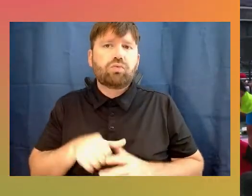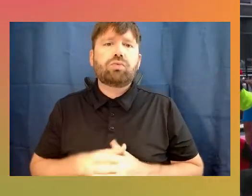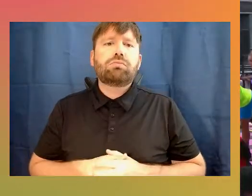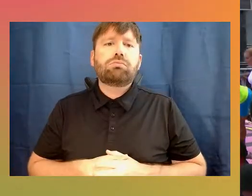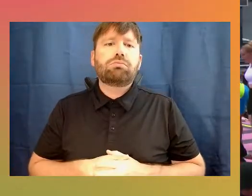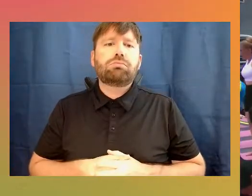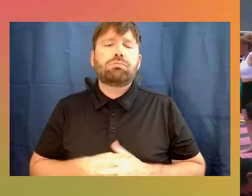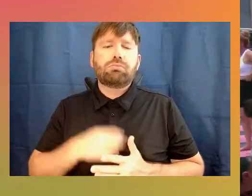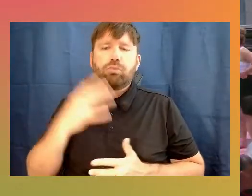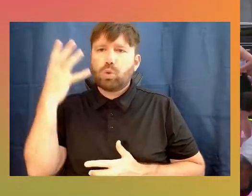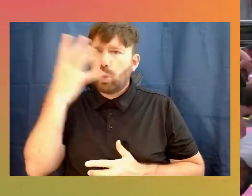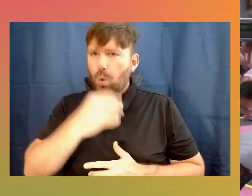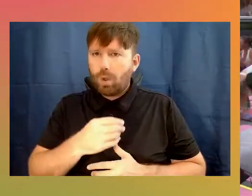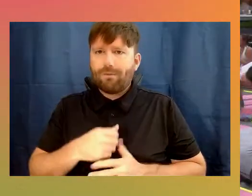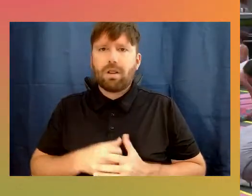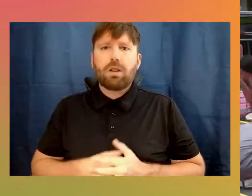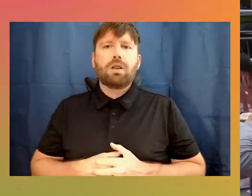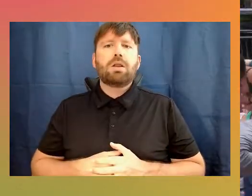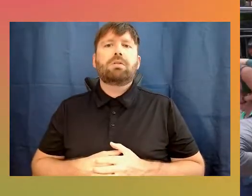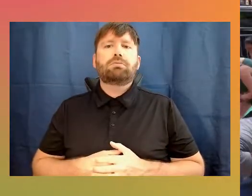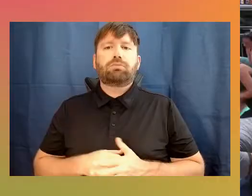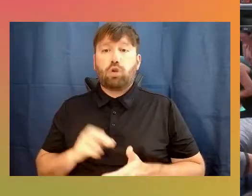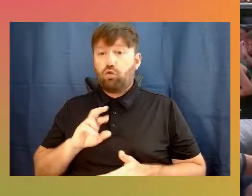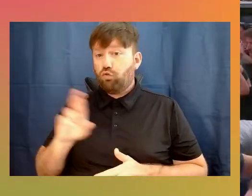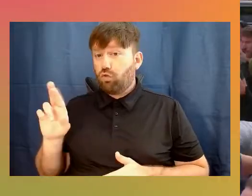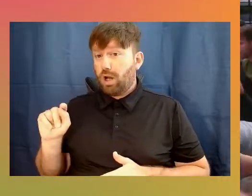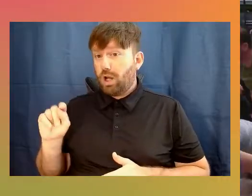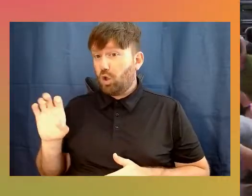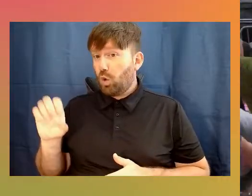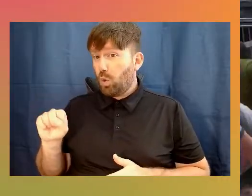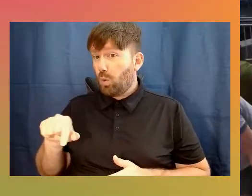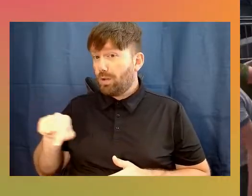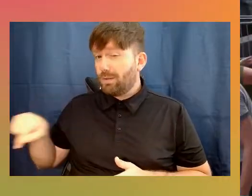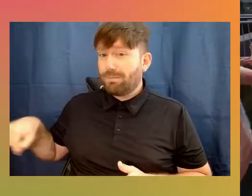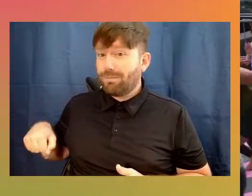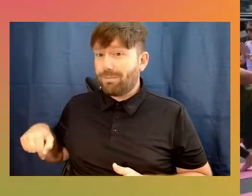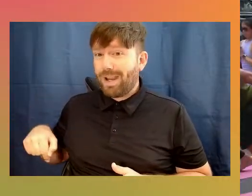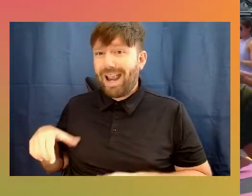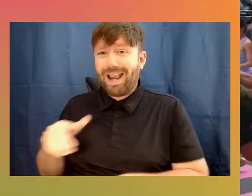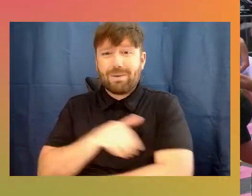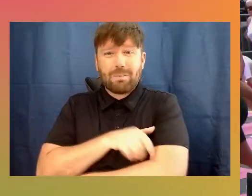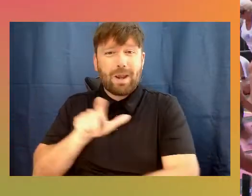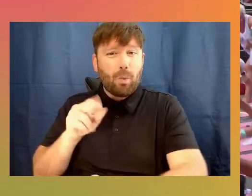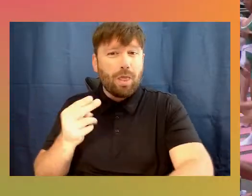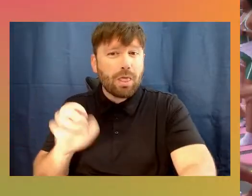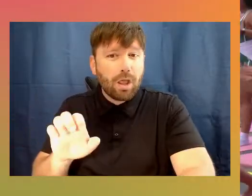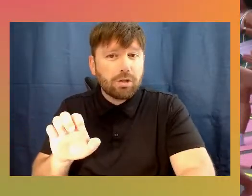IF YOU WANT MORE REACH THE ARMS FORWARD. WHY NOT.